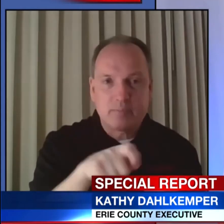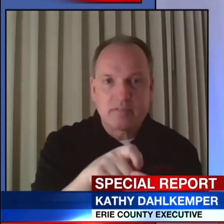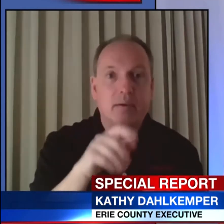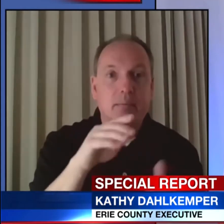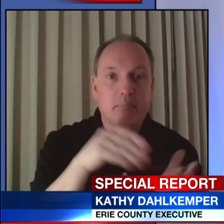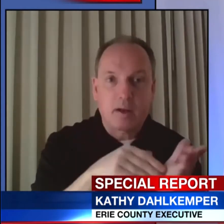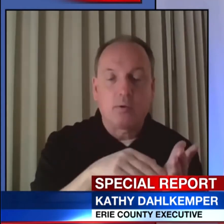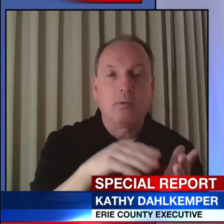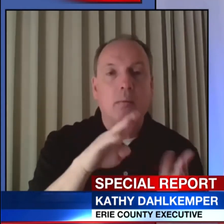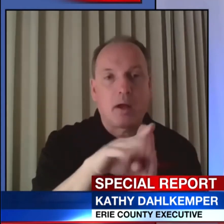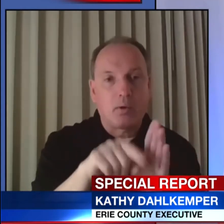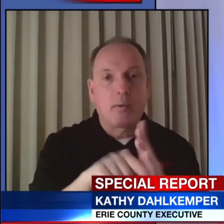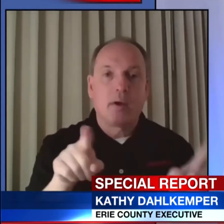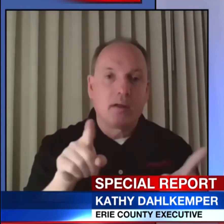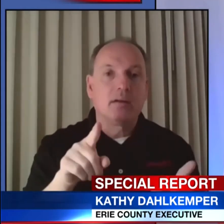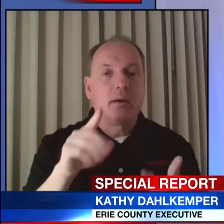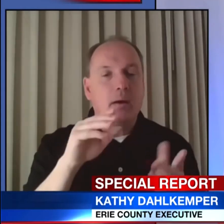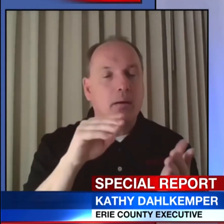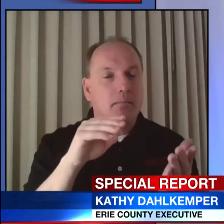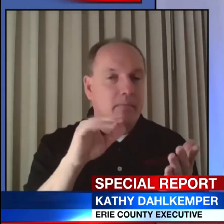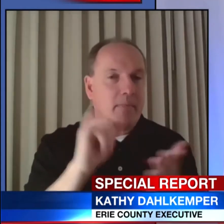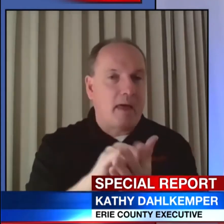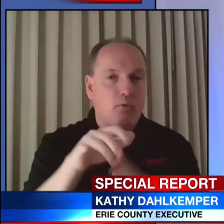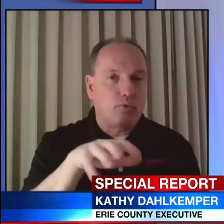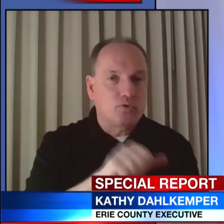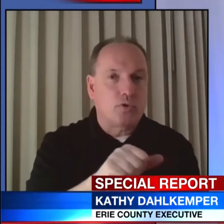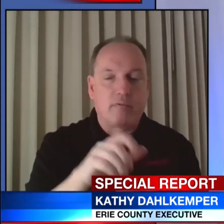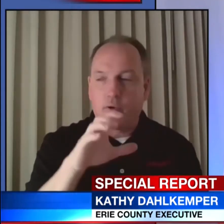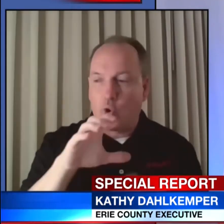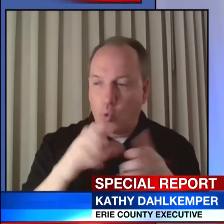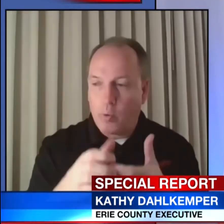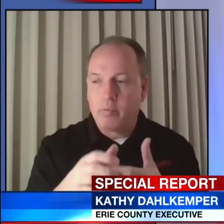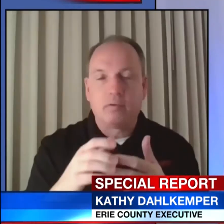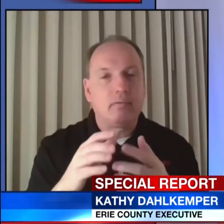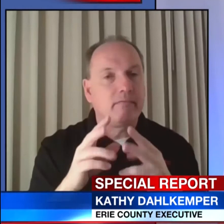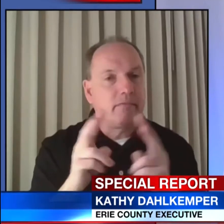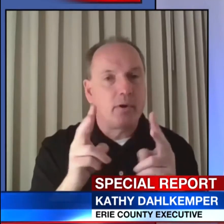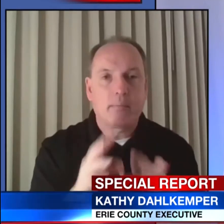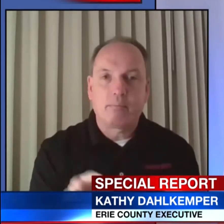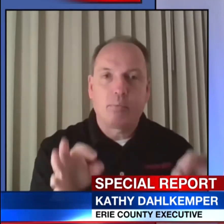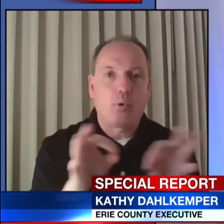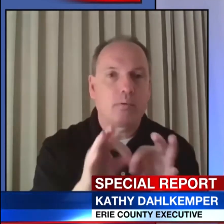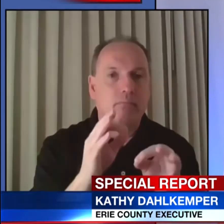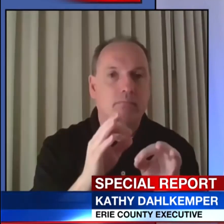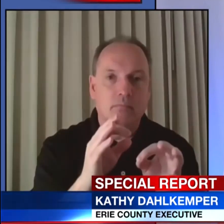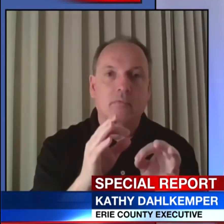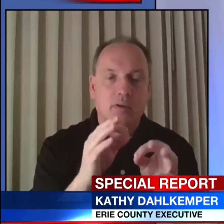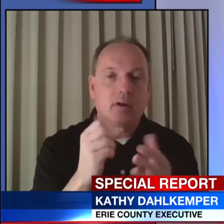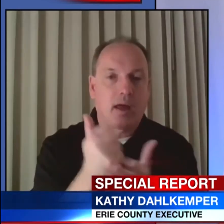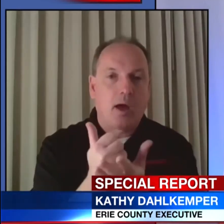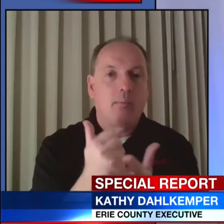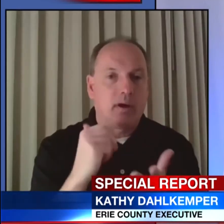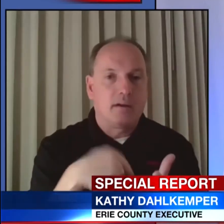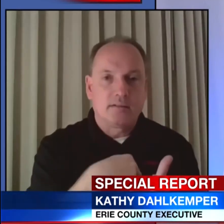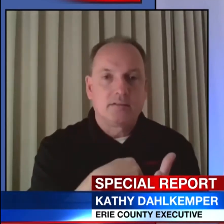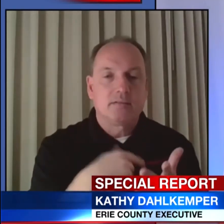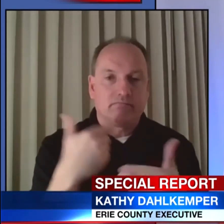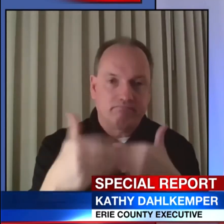FUTURE BUT RIGHT NOW WE WILL PUT A TEASER OUT THERE. IF YOU HAVE A MEDICAL BACKGROUND. AND EVEN IF YOU DON'T HAVE A